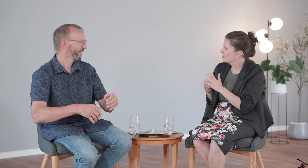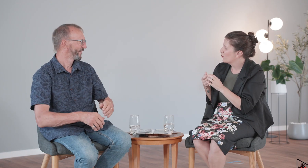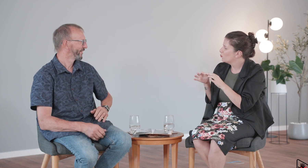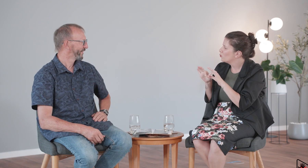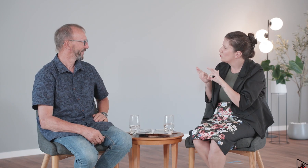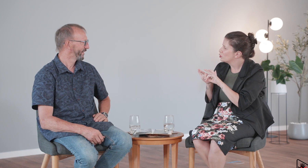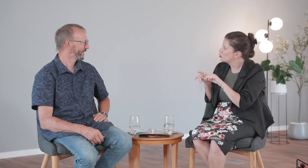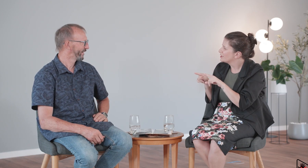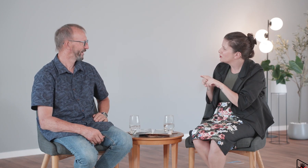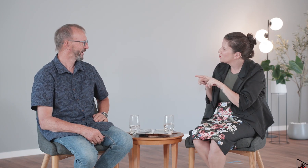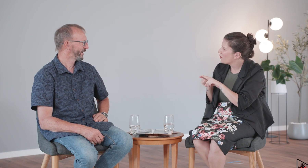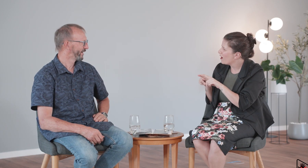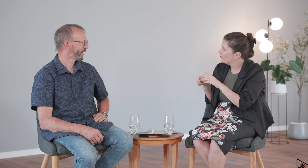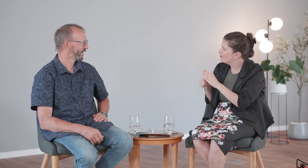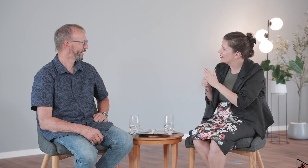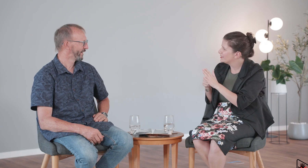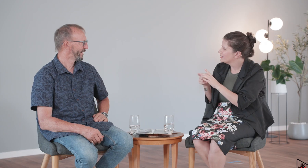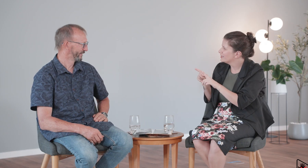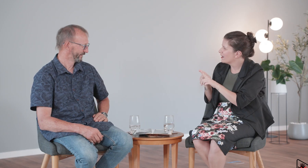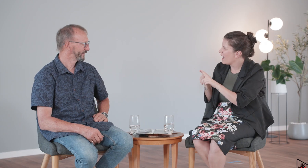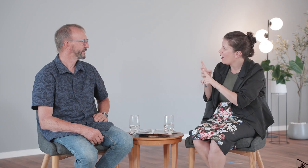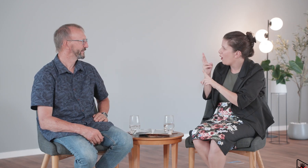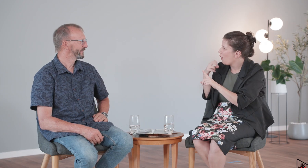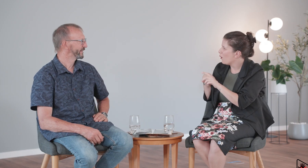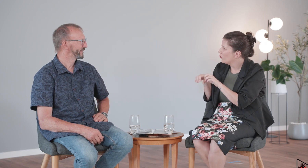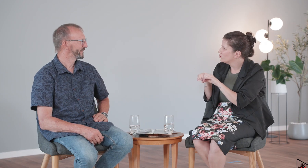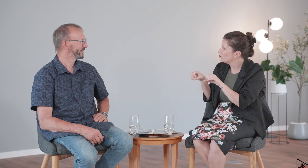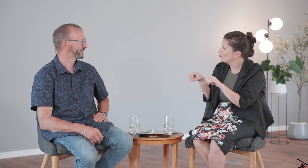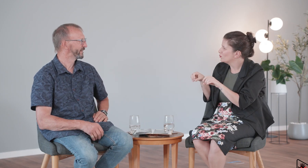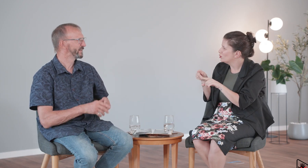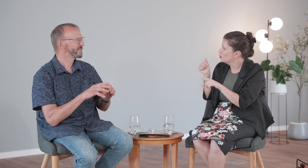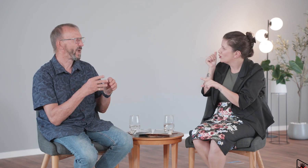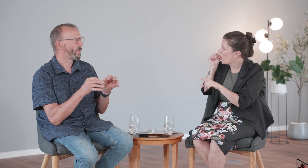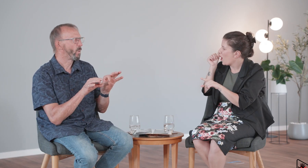Did that include wood? Did you fix up old wood as well? Yeah. If there was rotten wood,